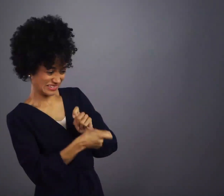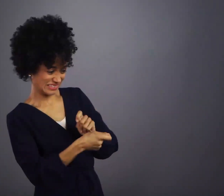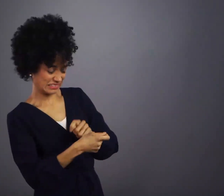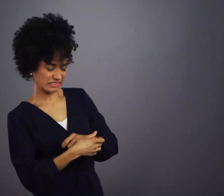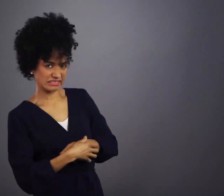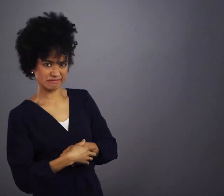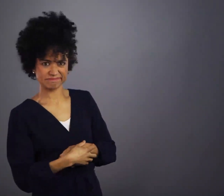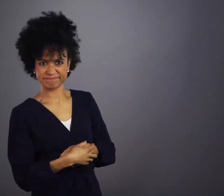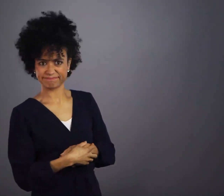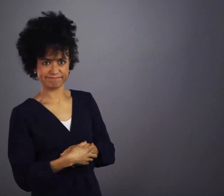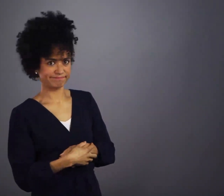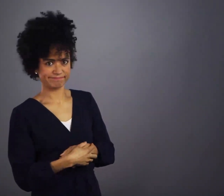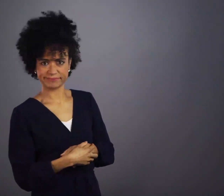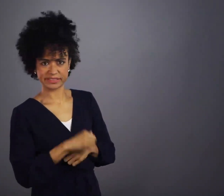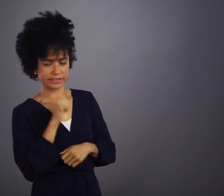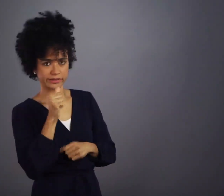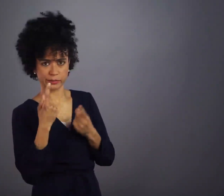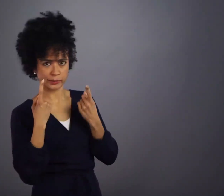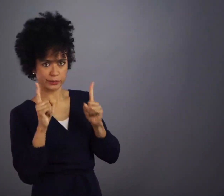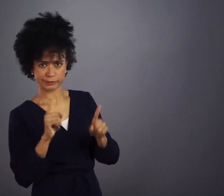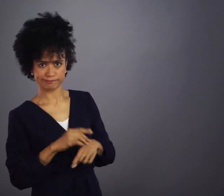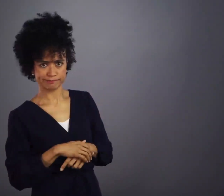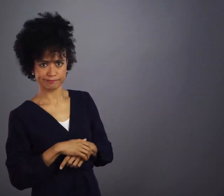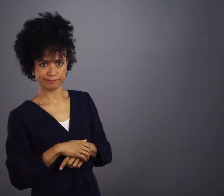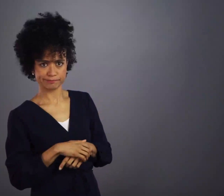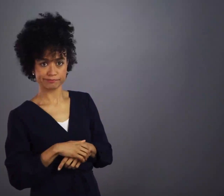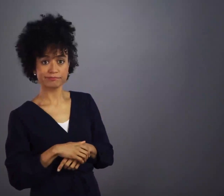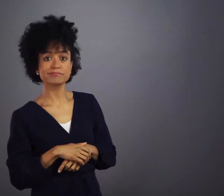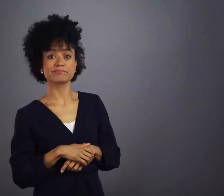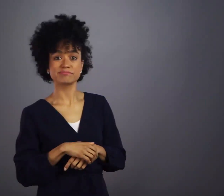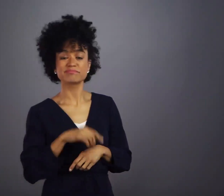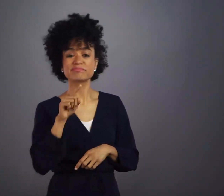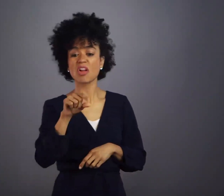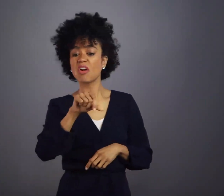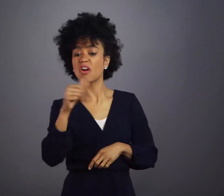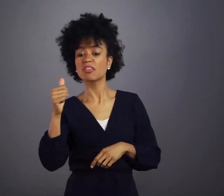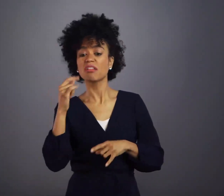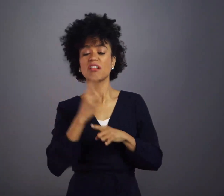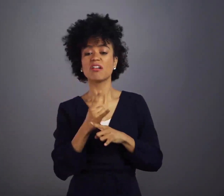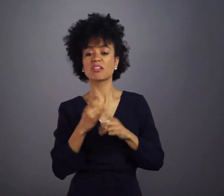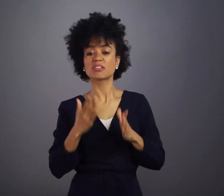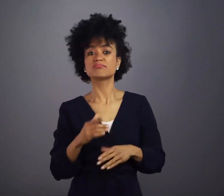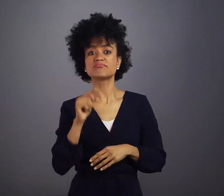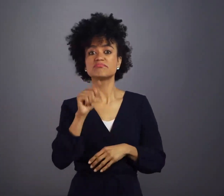In fact, I have been trying to produce some such emotional rearrangement within you.